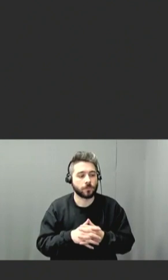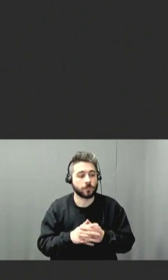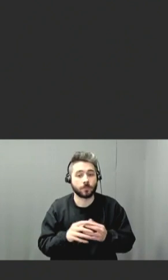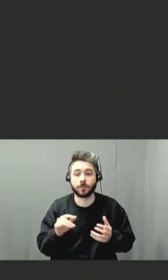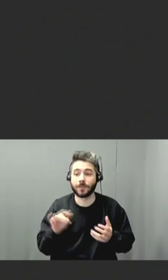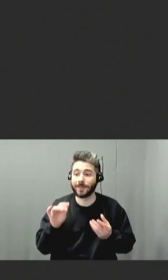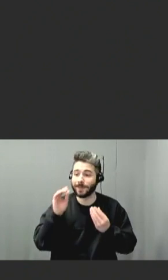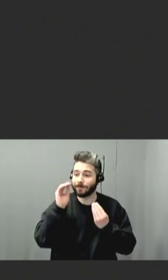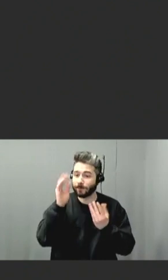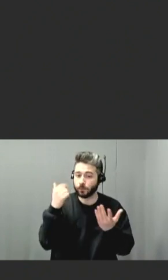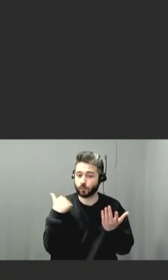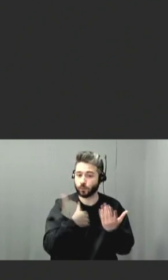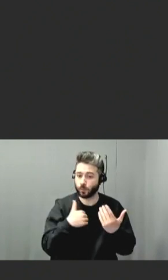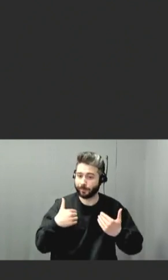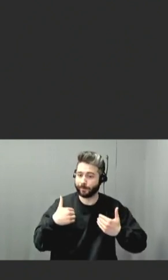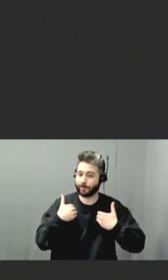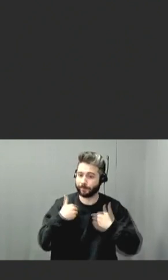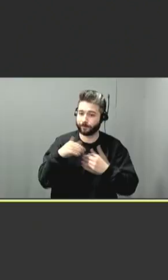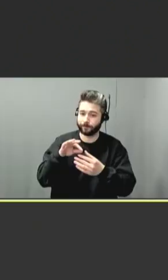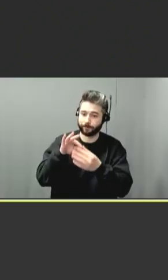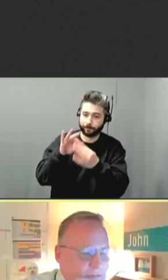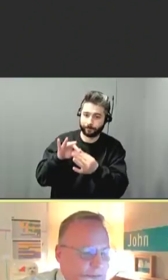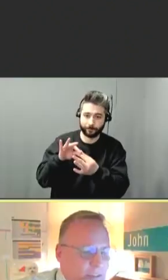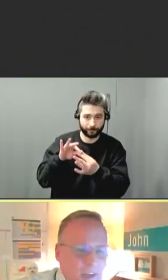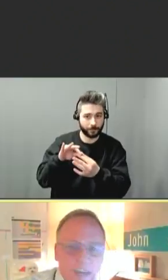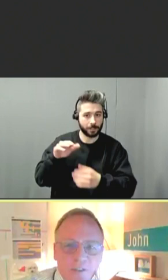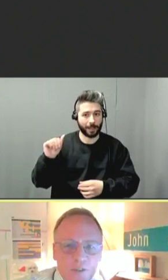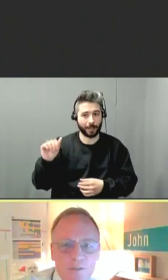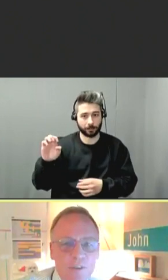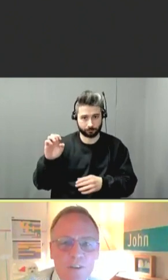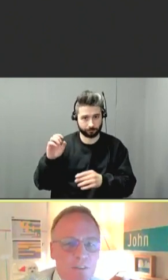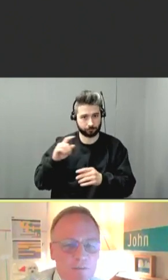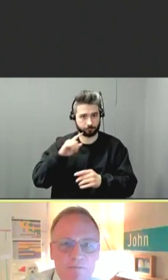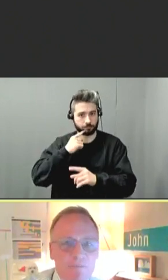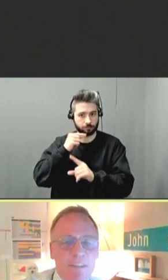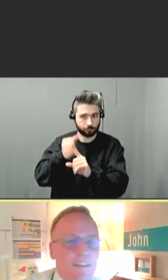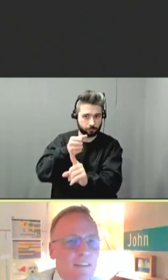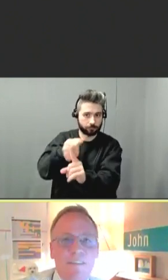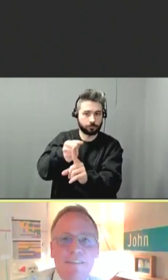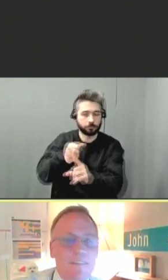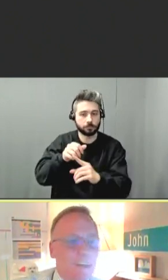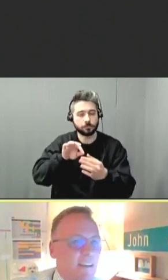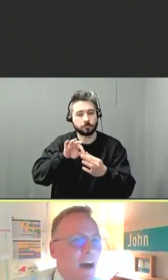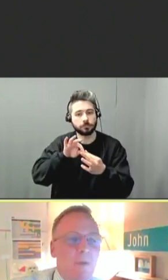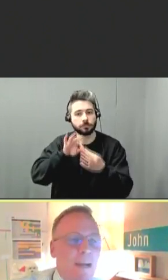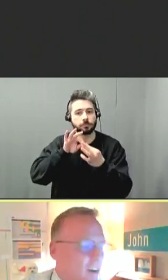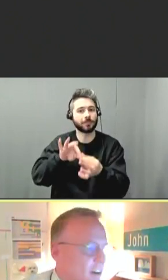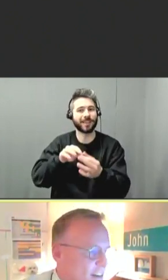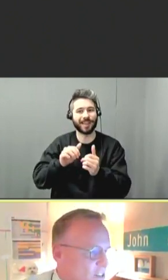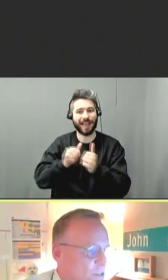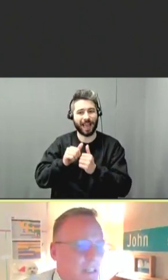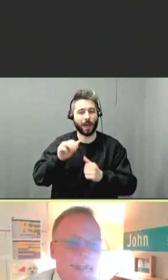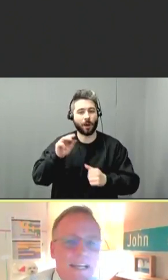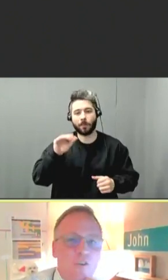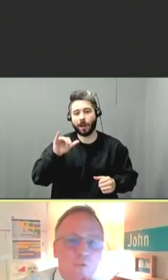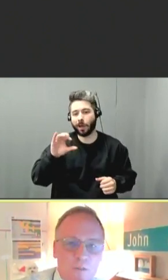got on these adverse effects, on sort of the -- on how myocarditis is playing out, or what's